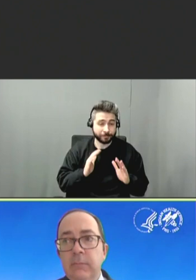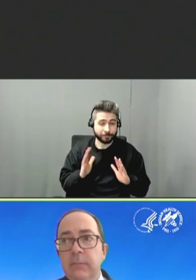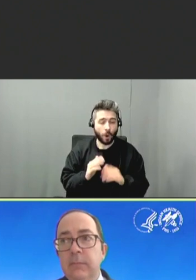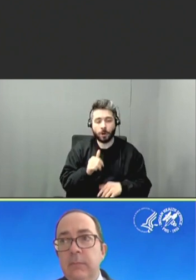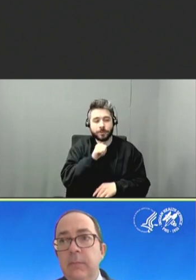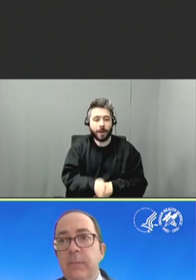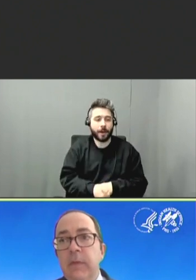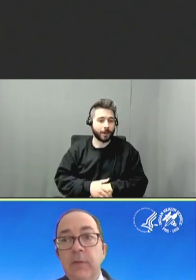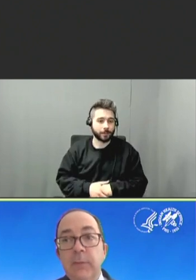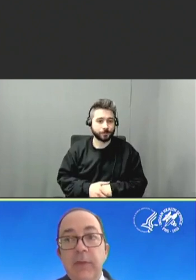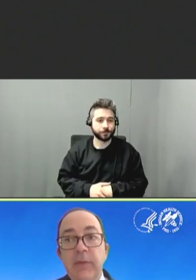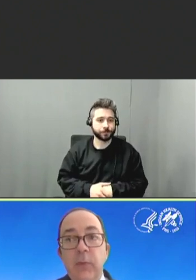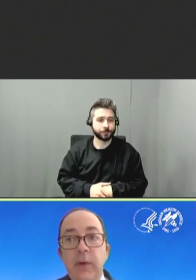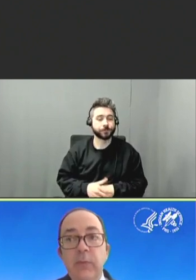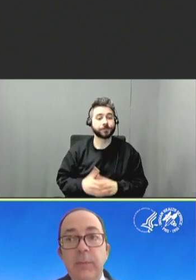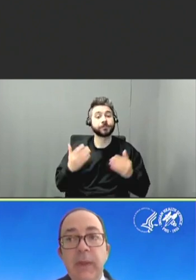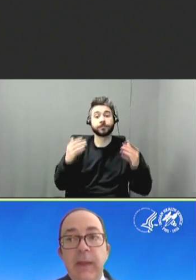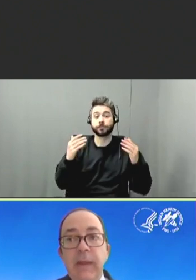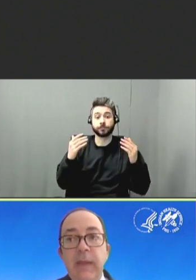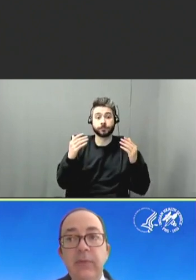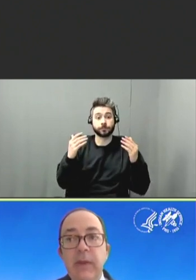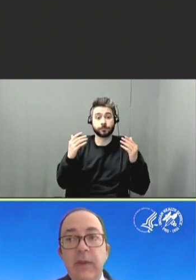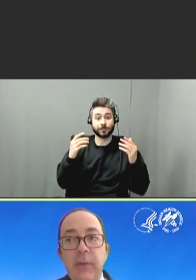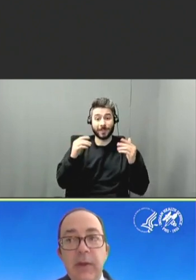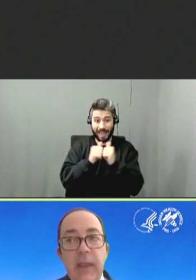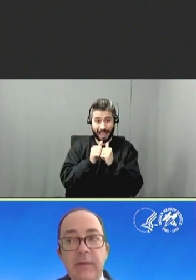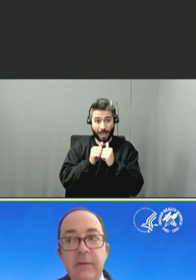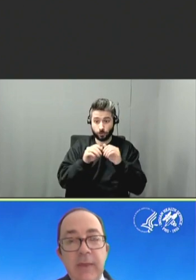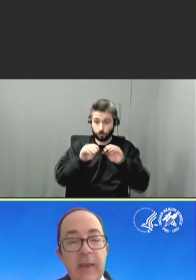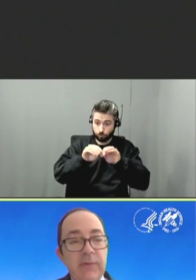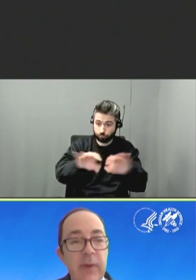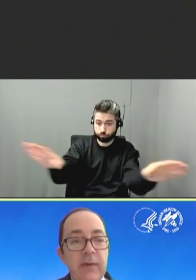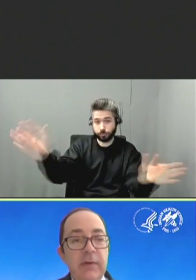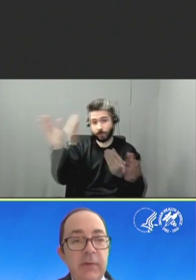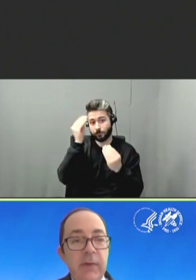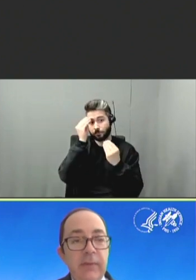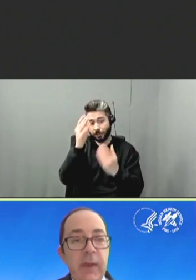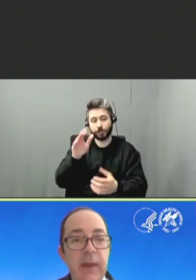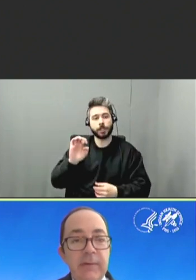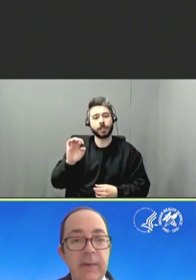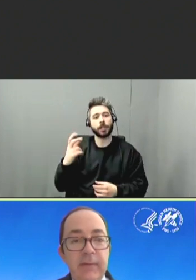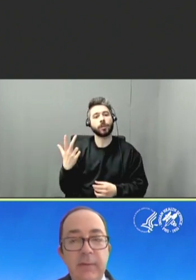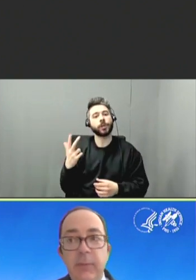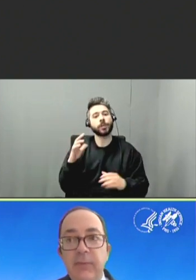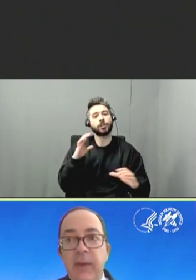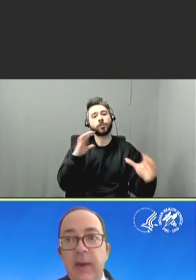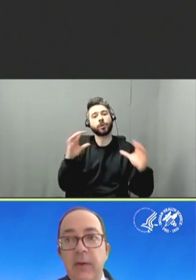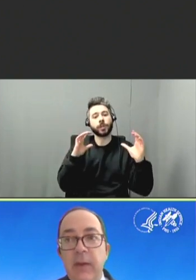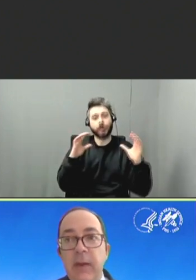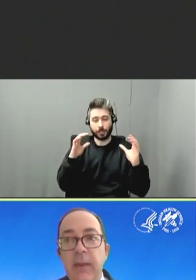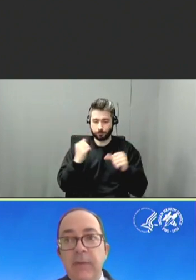To spread the word, we're planning E3 communication saturation across the IHS system of care.